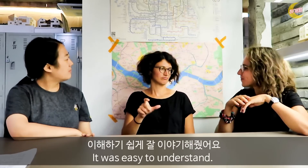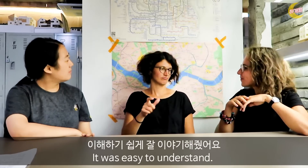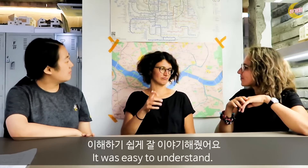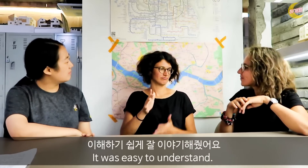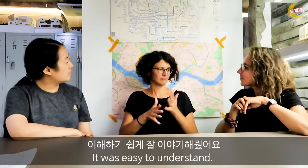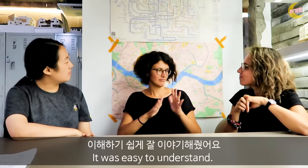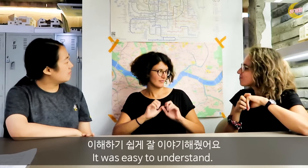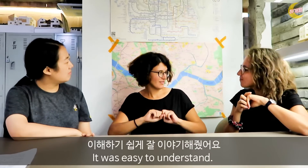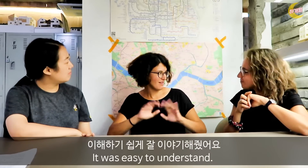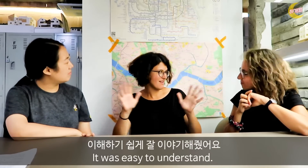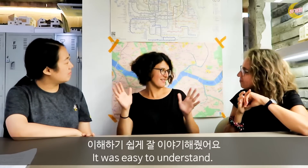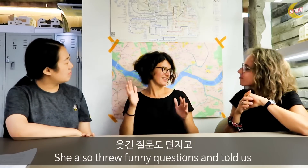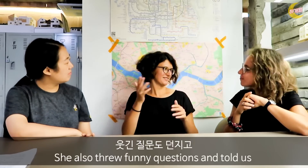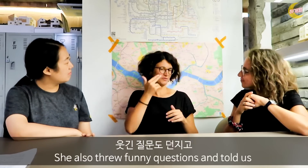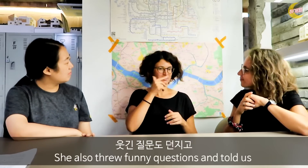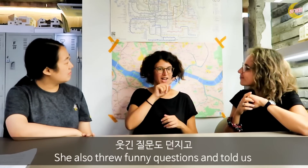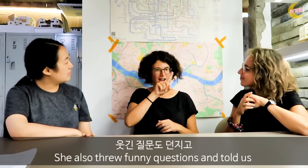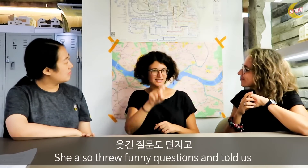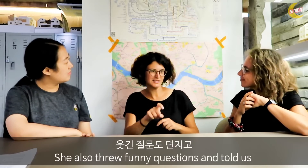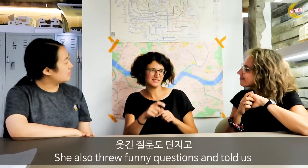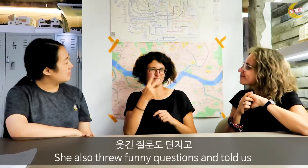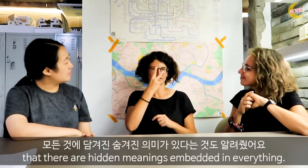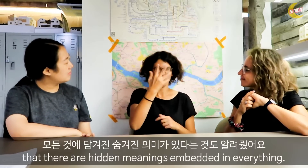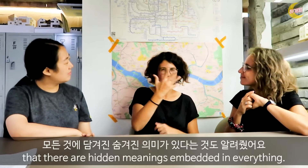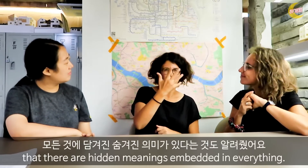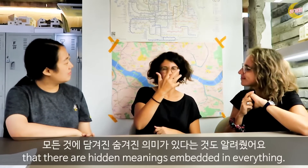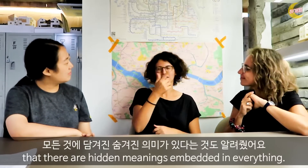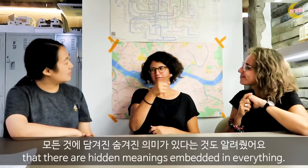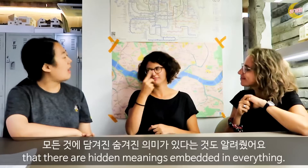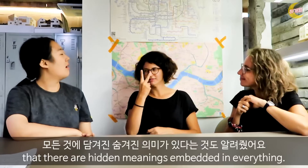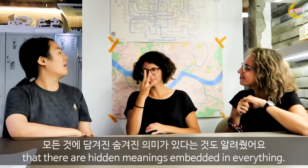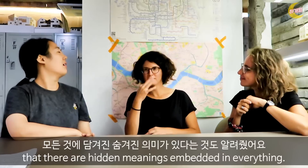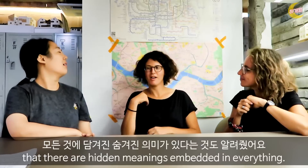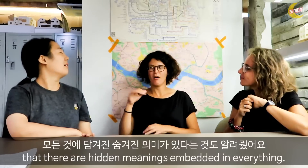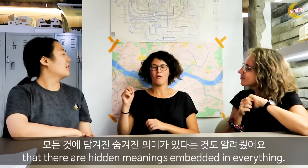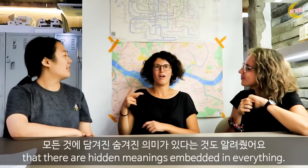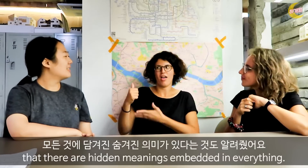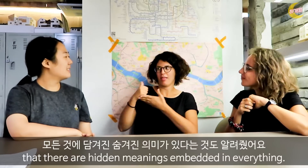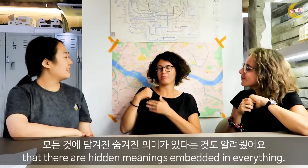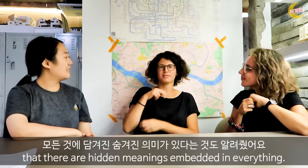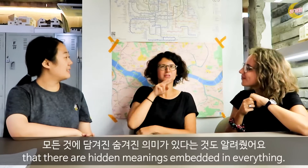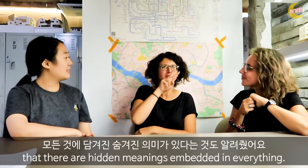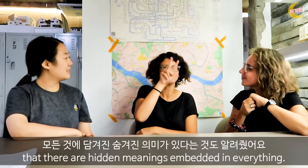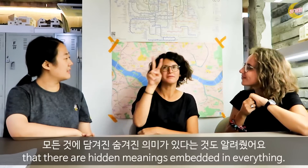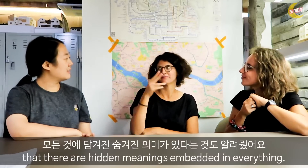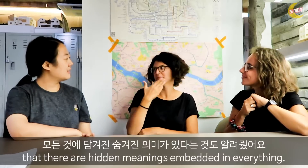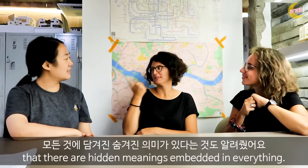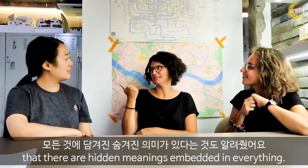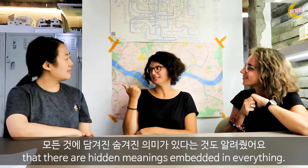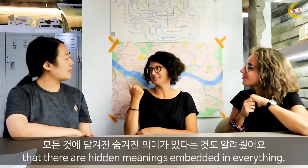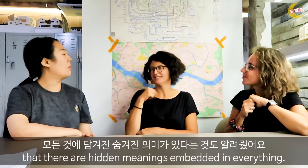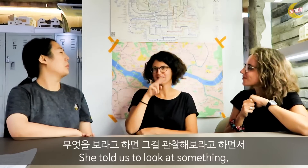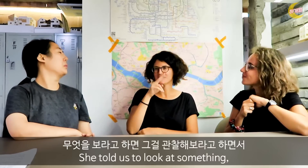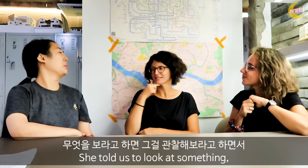It was like falling into the commentary. It was easy to understand. She also threw funny questions and told us that there are hidden meanings embedded in everything.